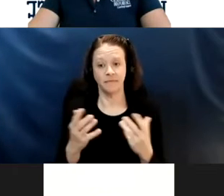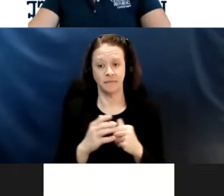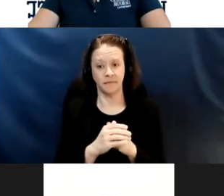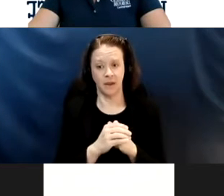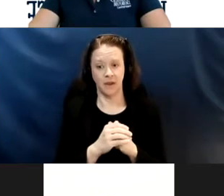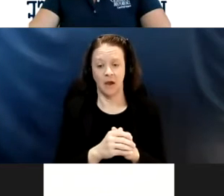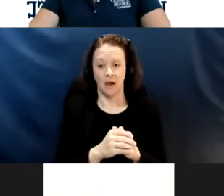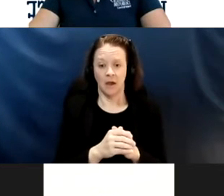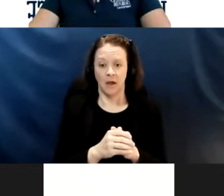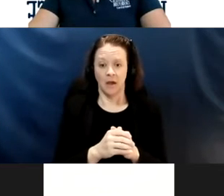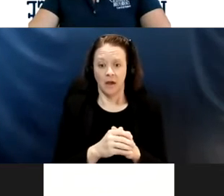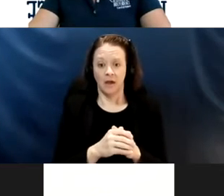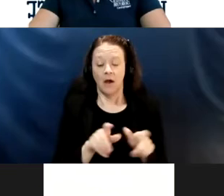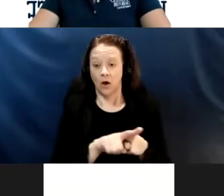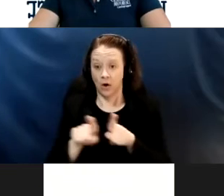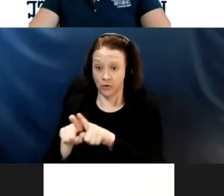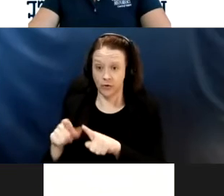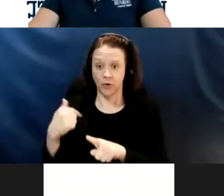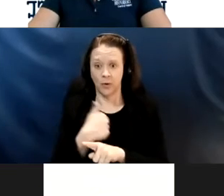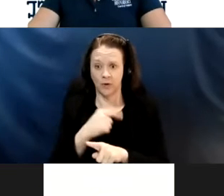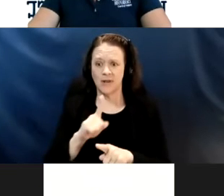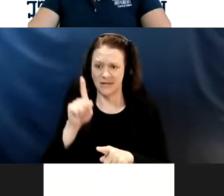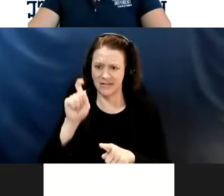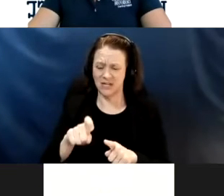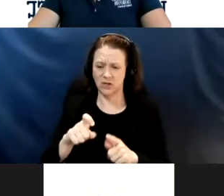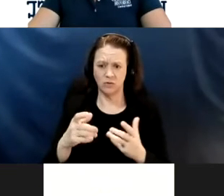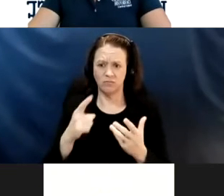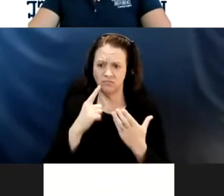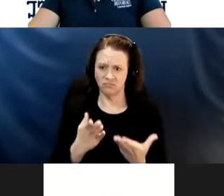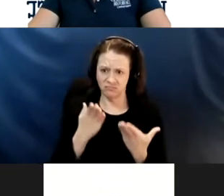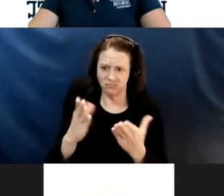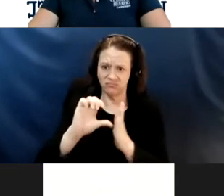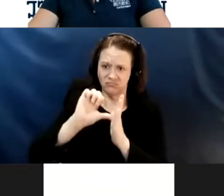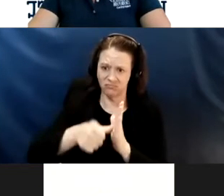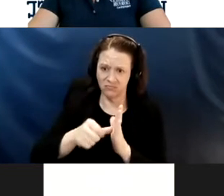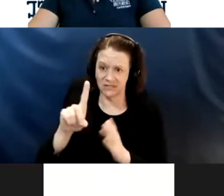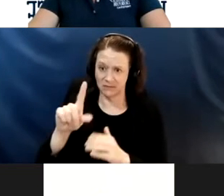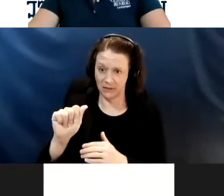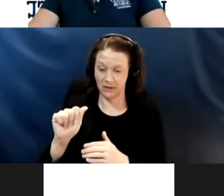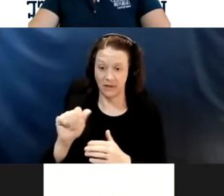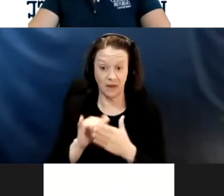to our attention to bring disability to the table. That has happened because Fresno County Department of Public Health